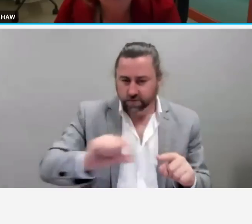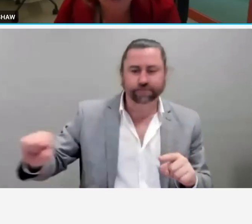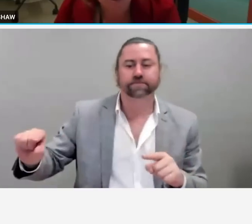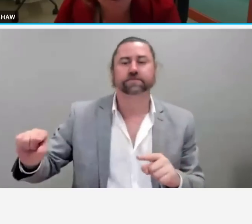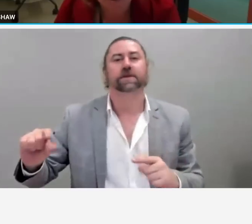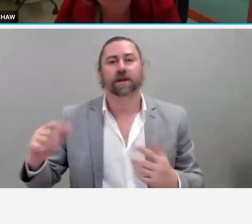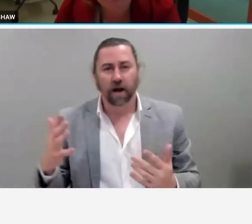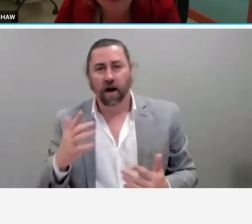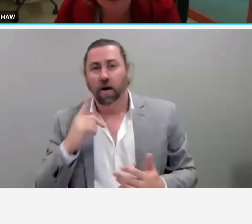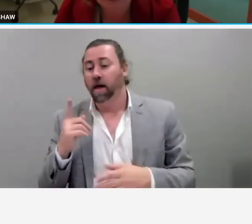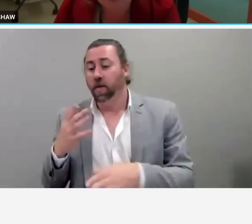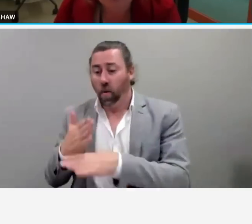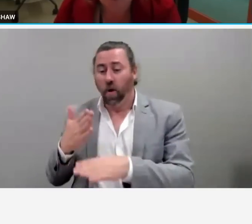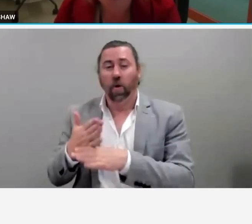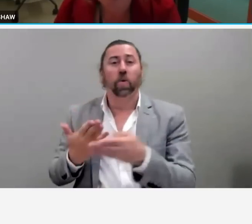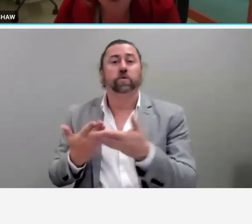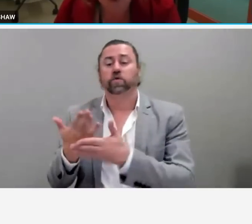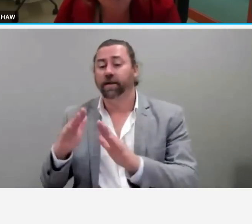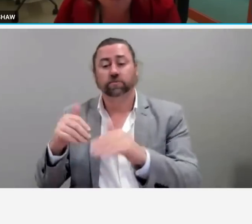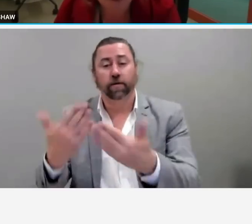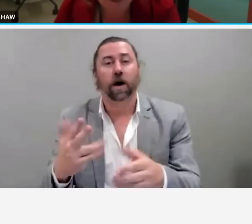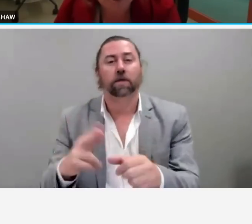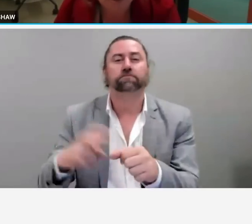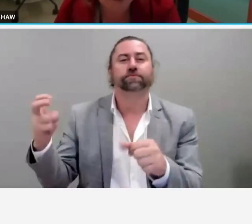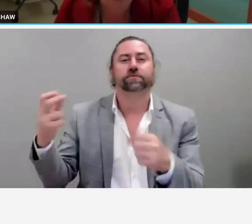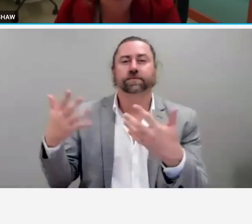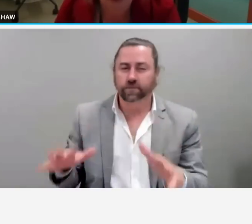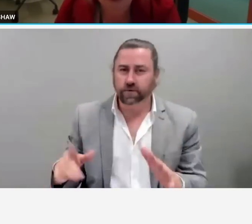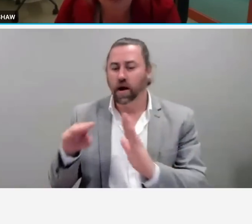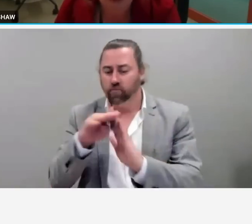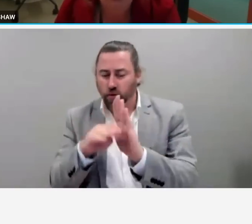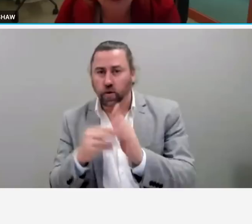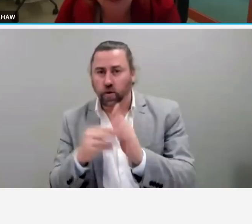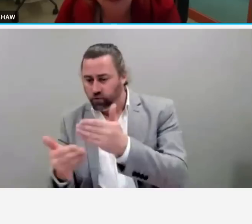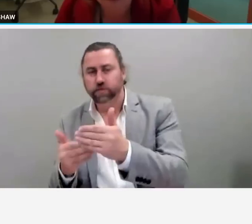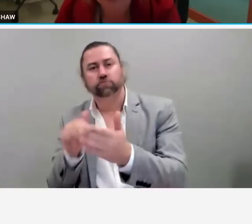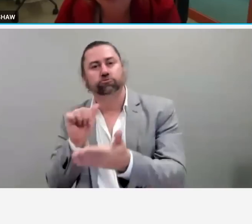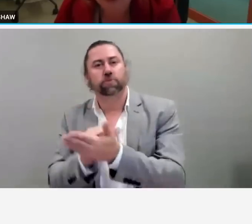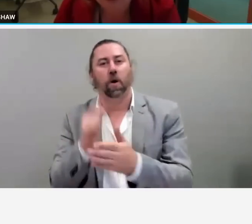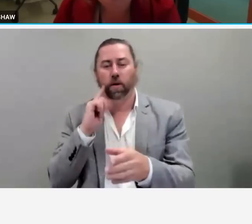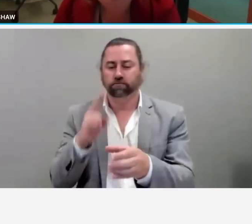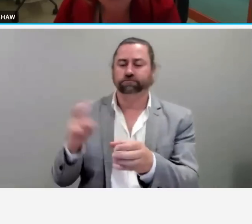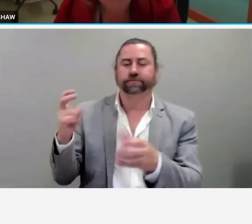exiting the aged care sector including protocols and procedures that must be followed as part of that system.